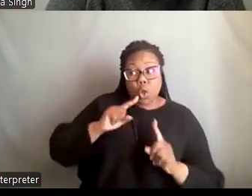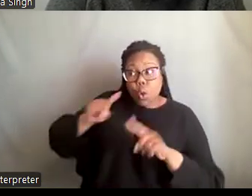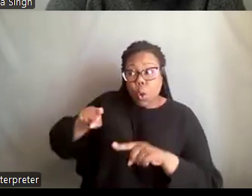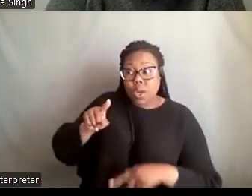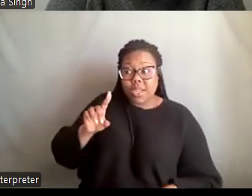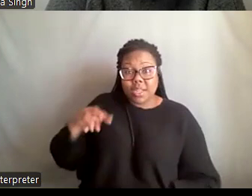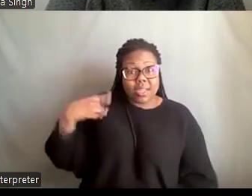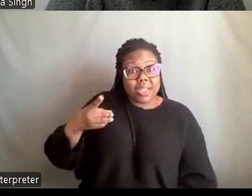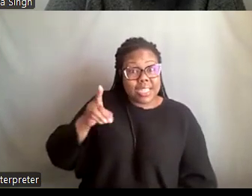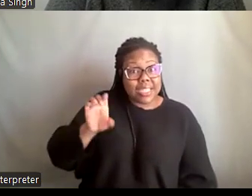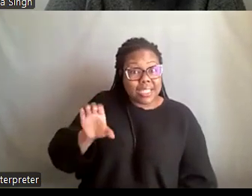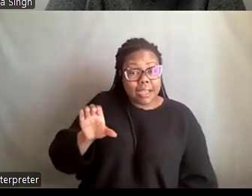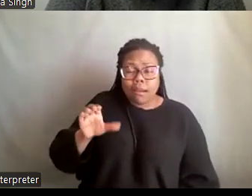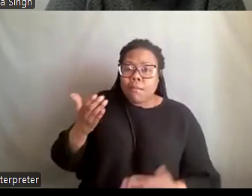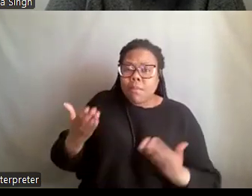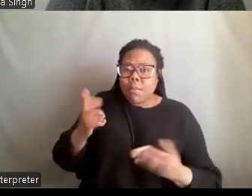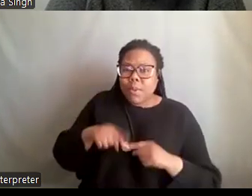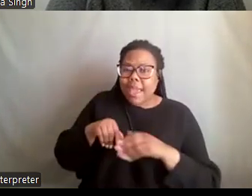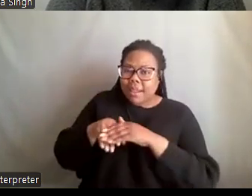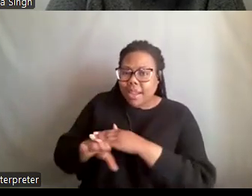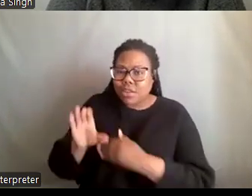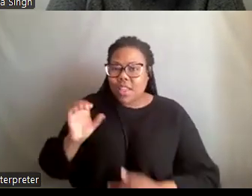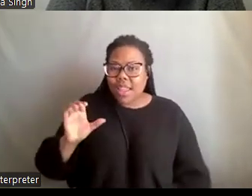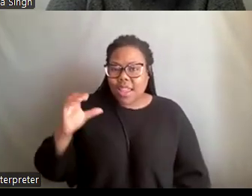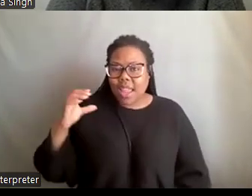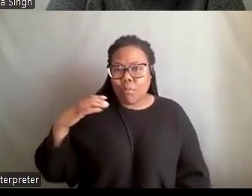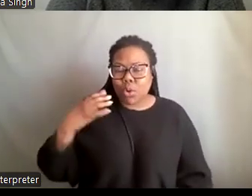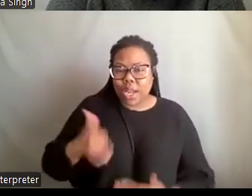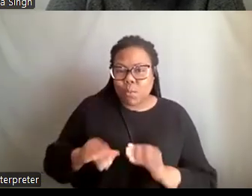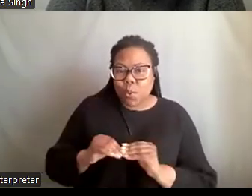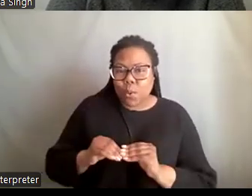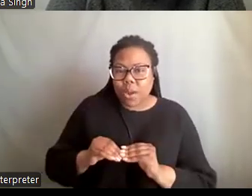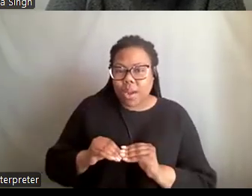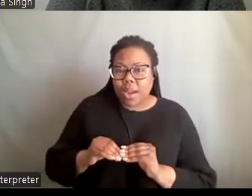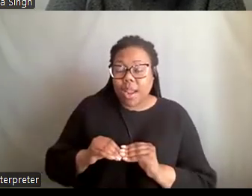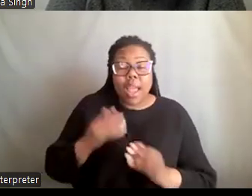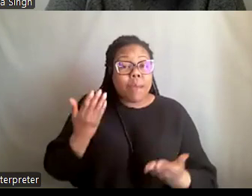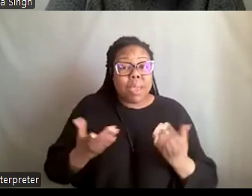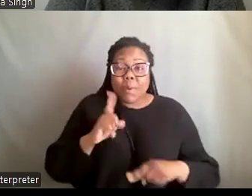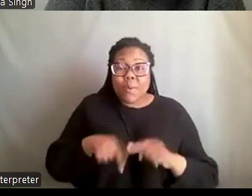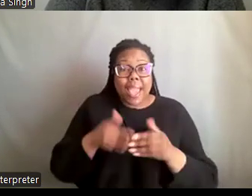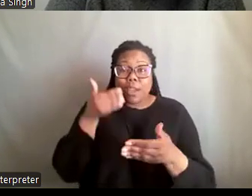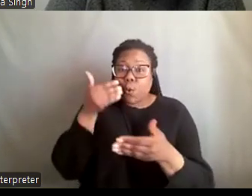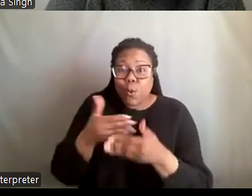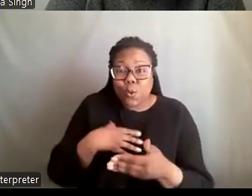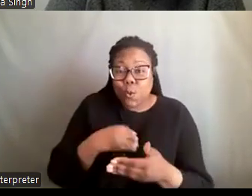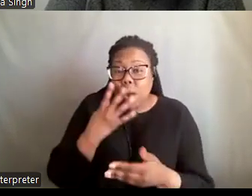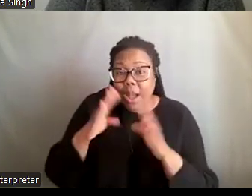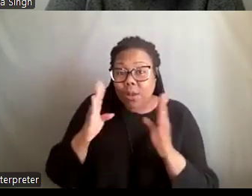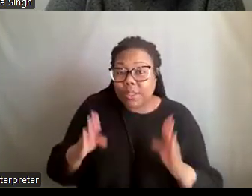you know what I mean? The Capitol. We go to DC, we may not be able to get into that capitol anymore, okay? We may